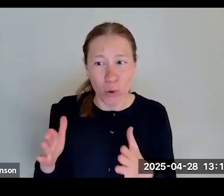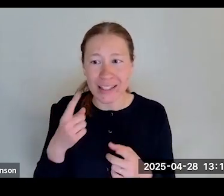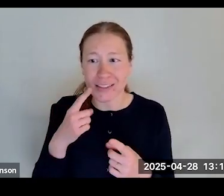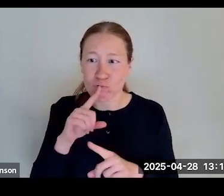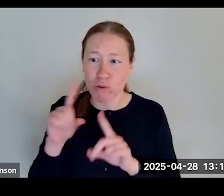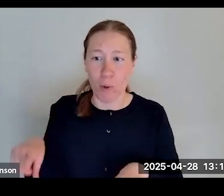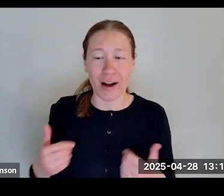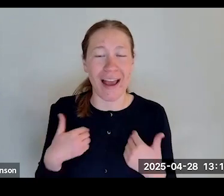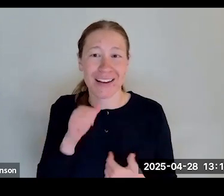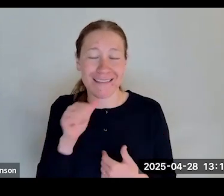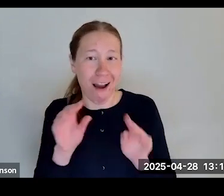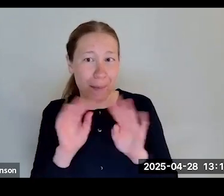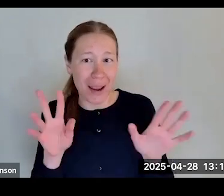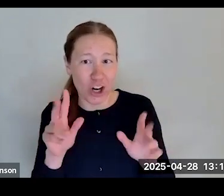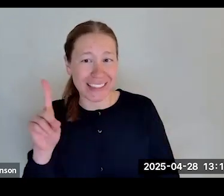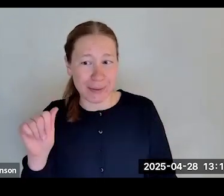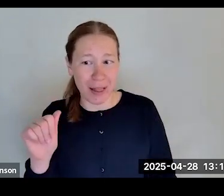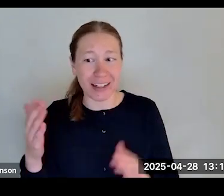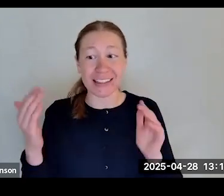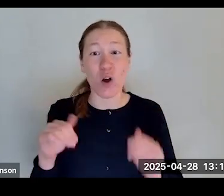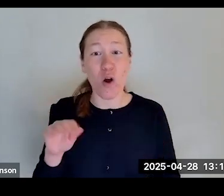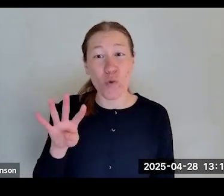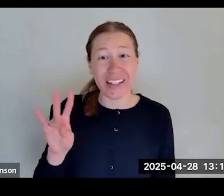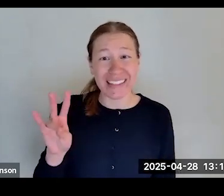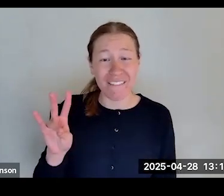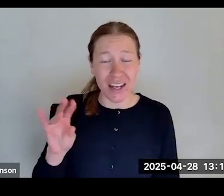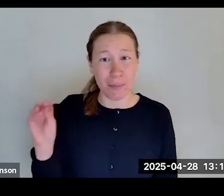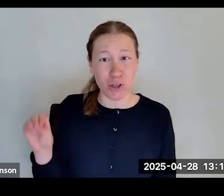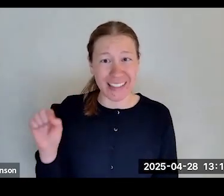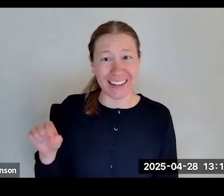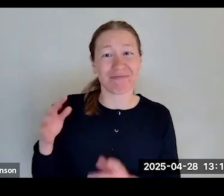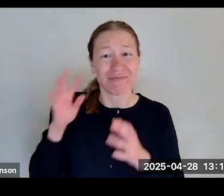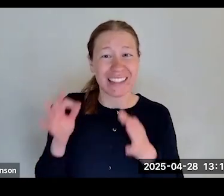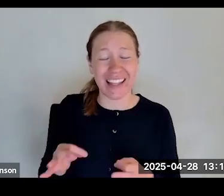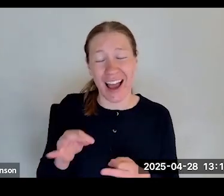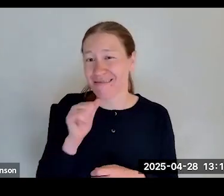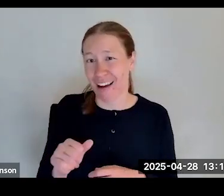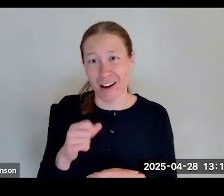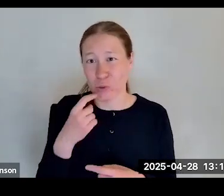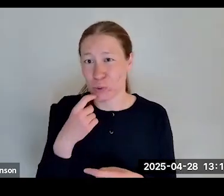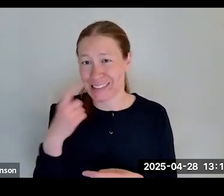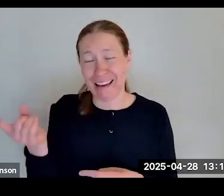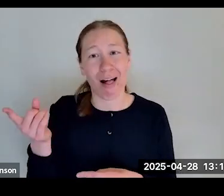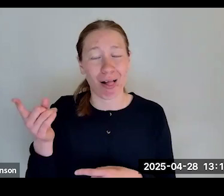47% of those employees have chosen not to disclose their non-apparent disability at work,